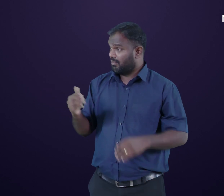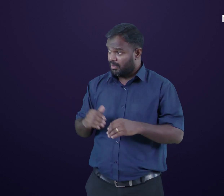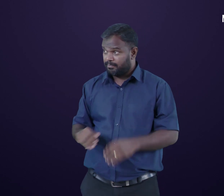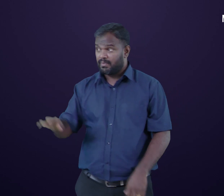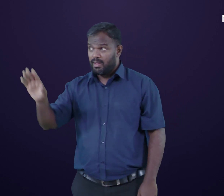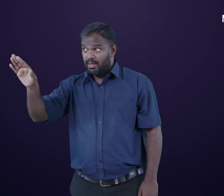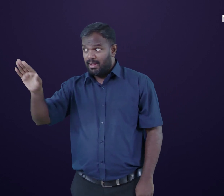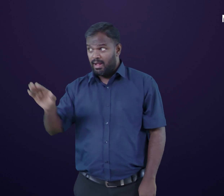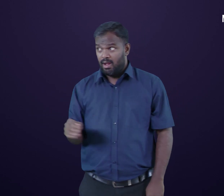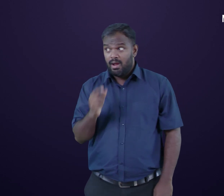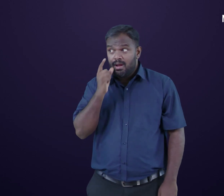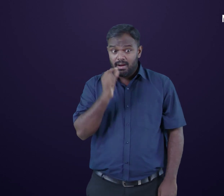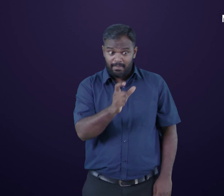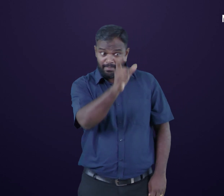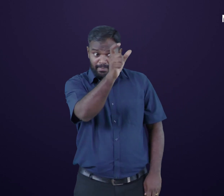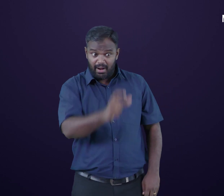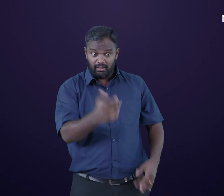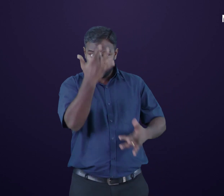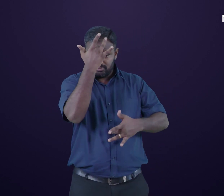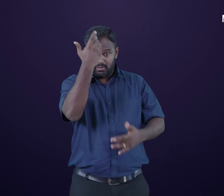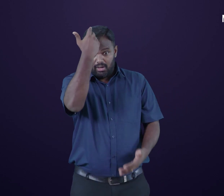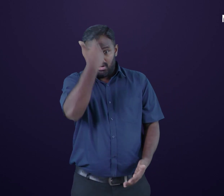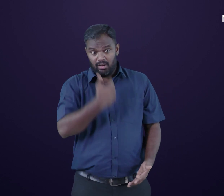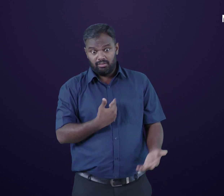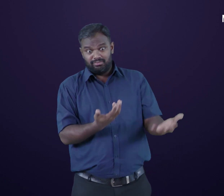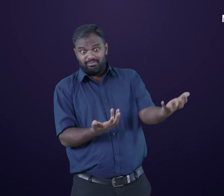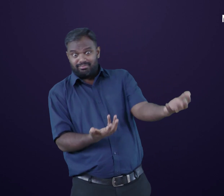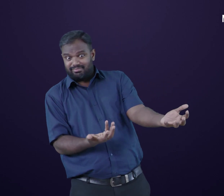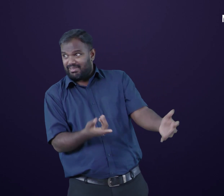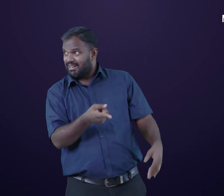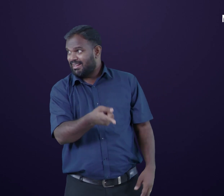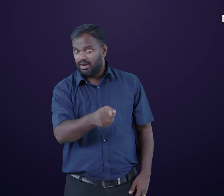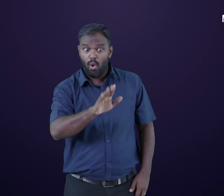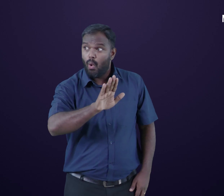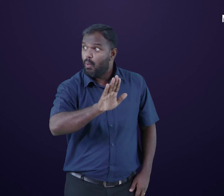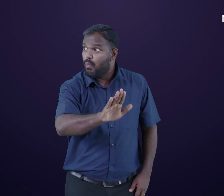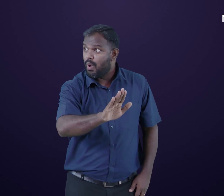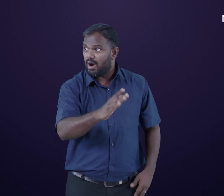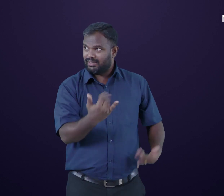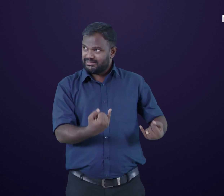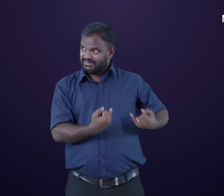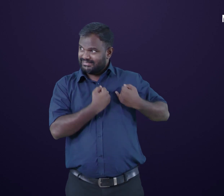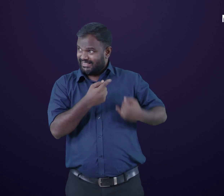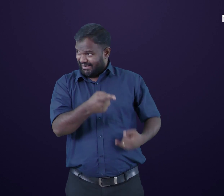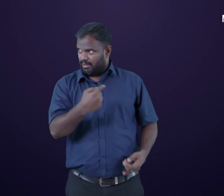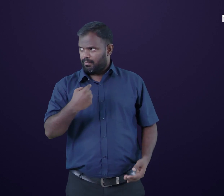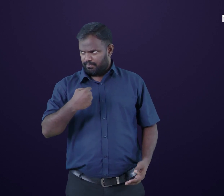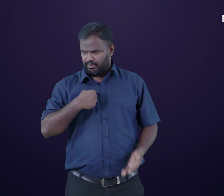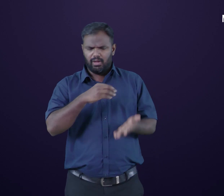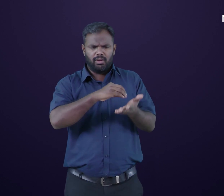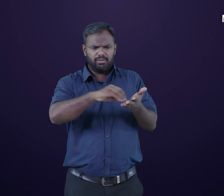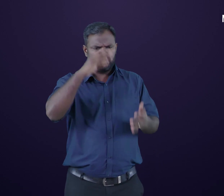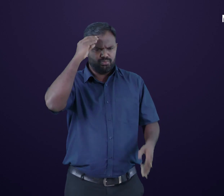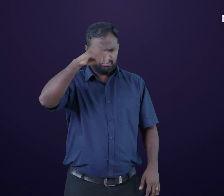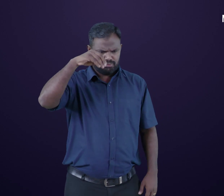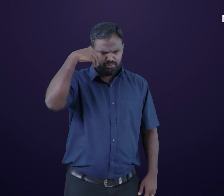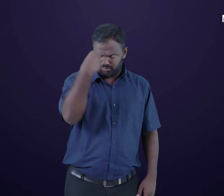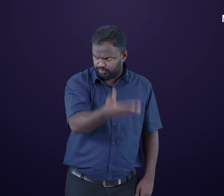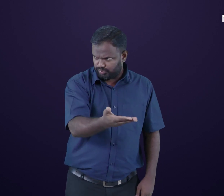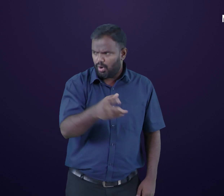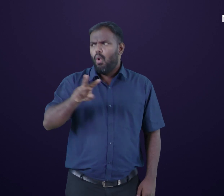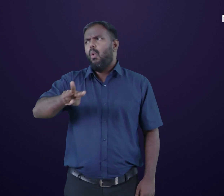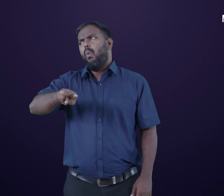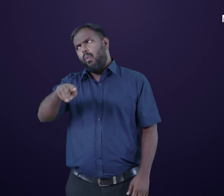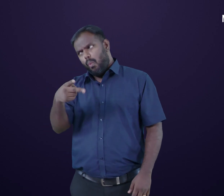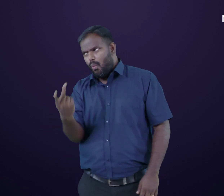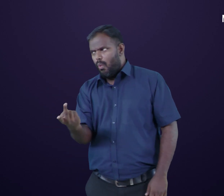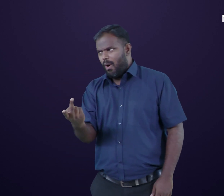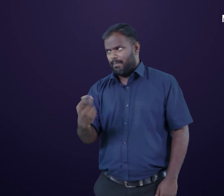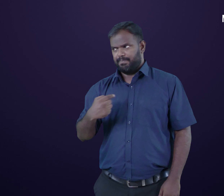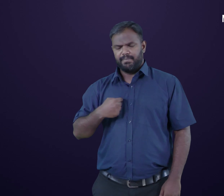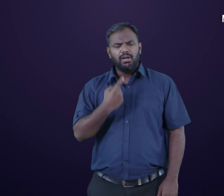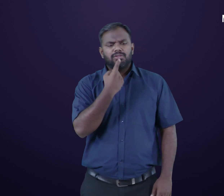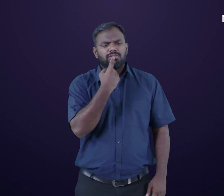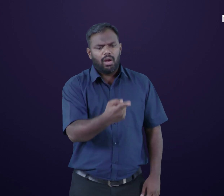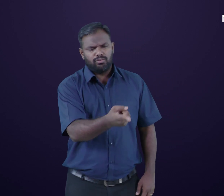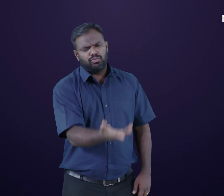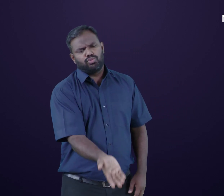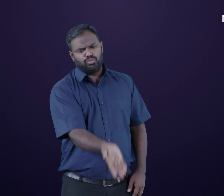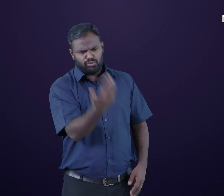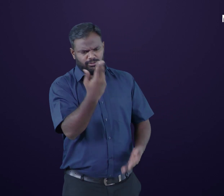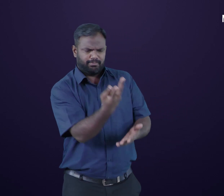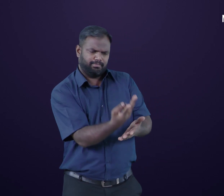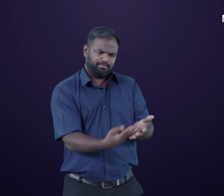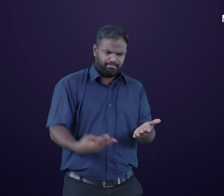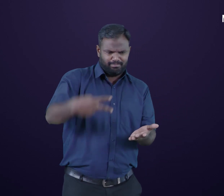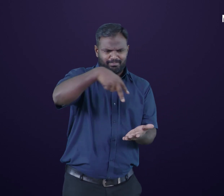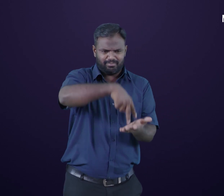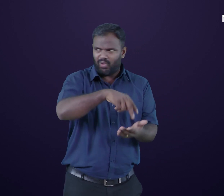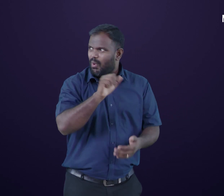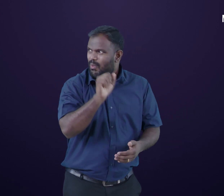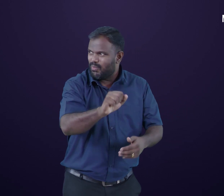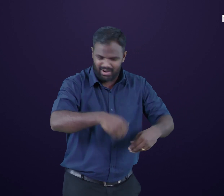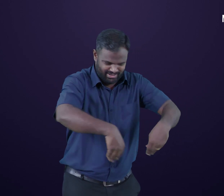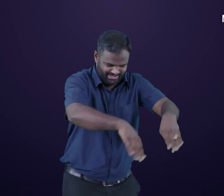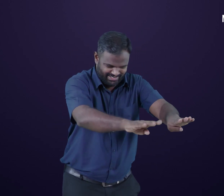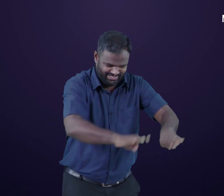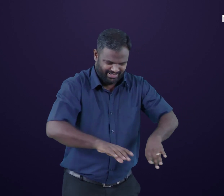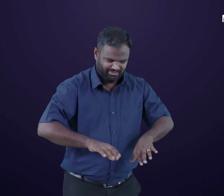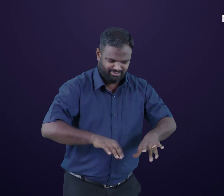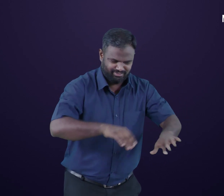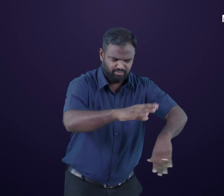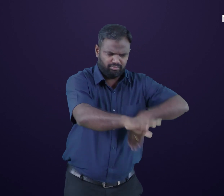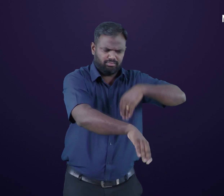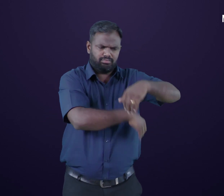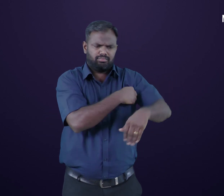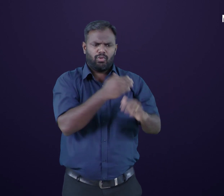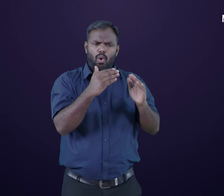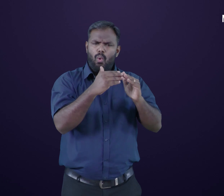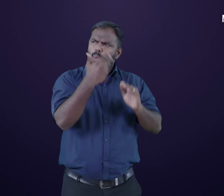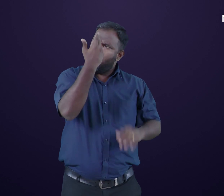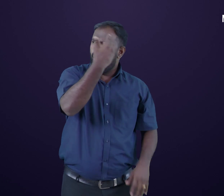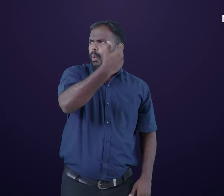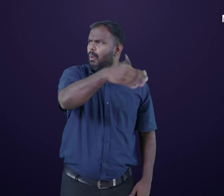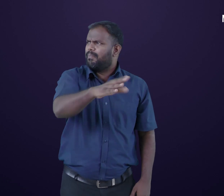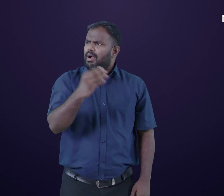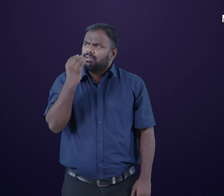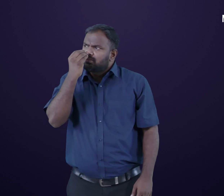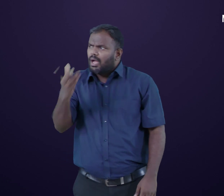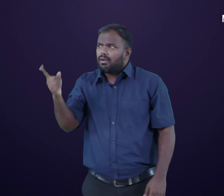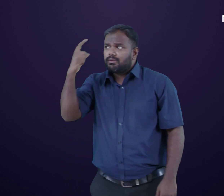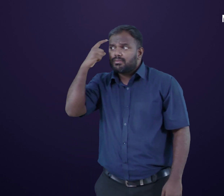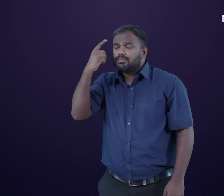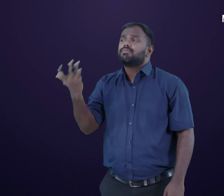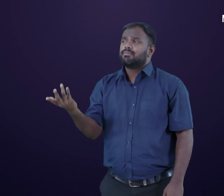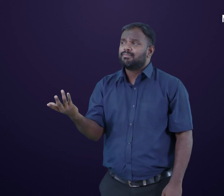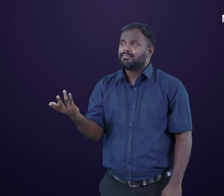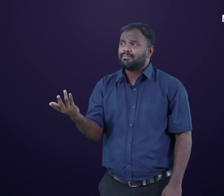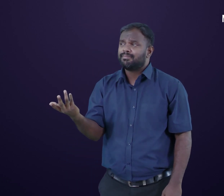Maybe you are thinking it was easy for me to say to this paralysed man, ‘Your sins are forgiven,’ because no one can see whether it happened or not. But what if I say to him, ‘Stand up, pick up your mat and walk’?